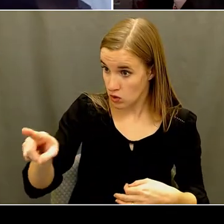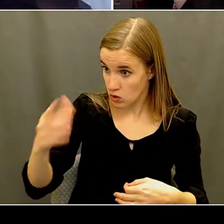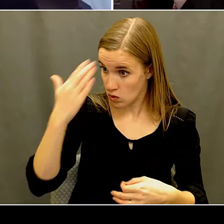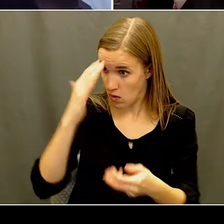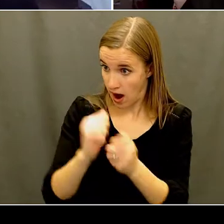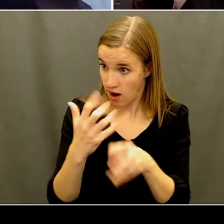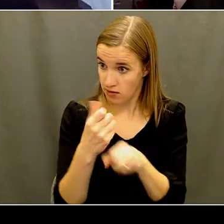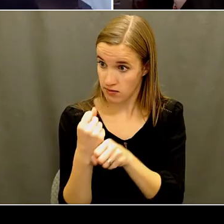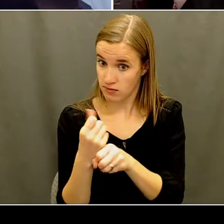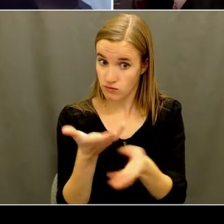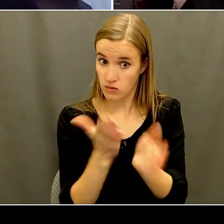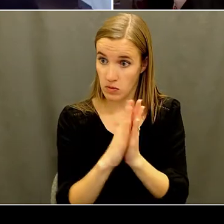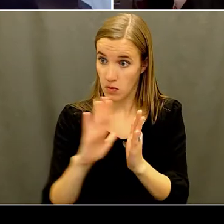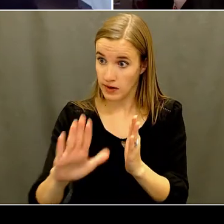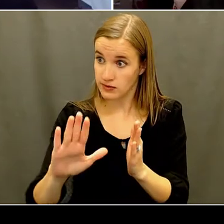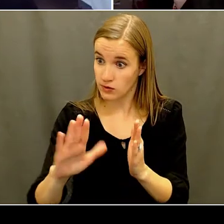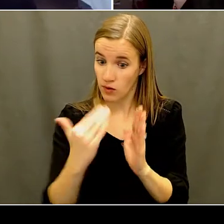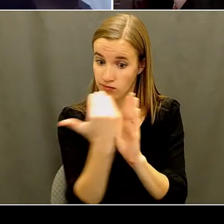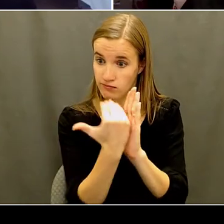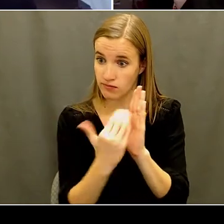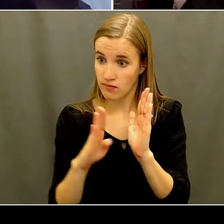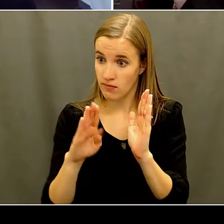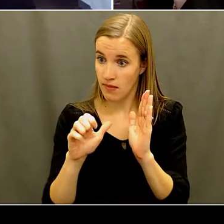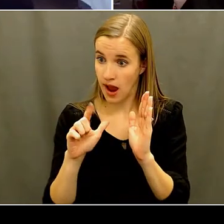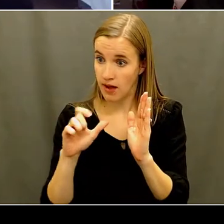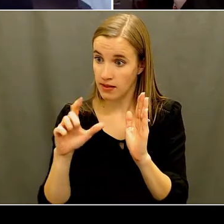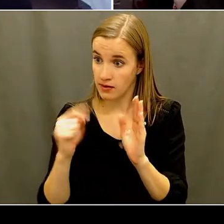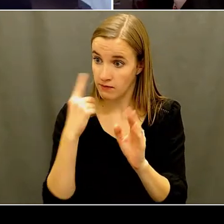complaint to your local Protection and Advocacy provider or to the Department